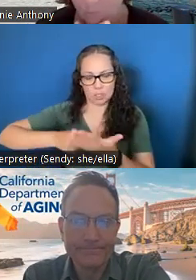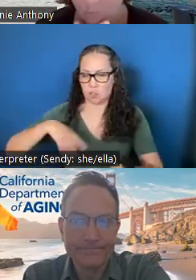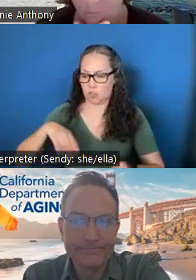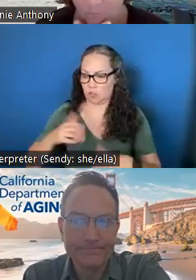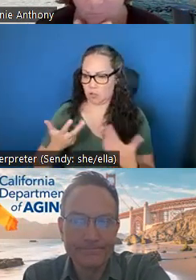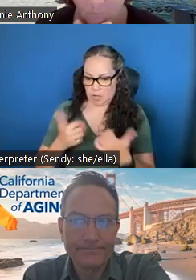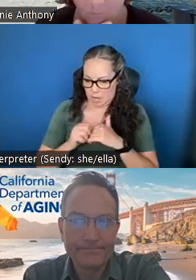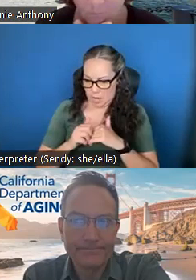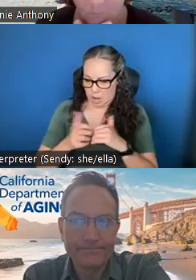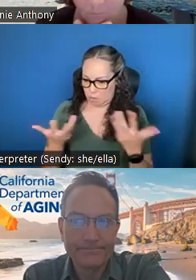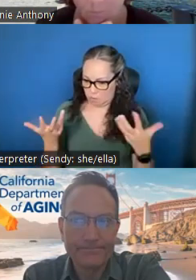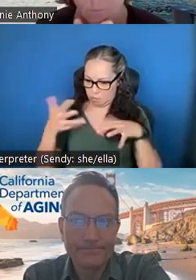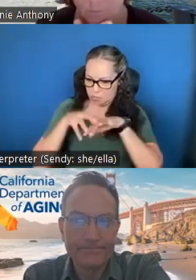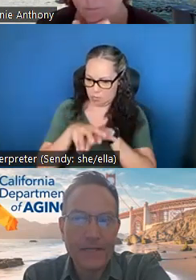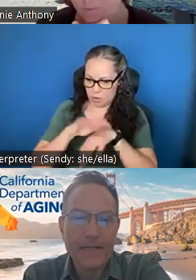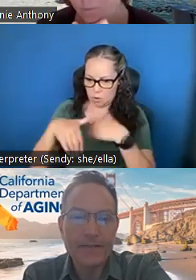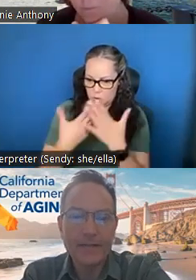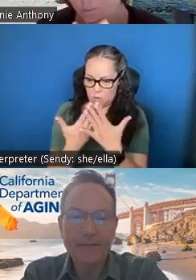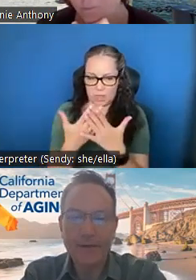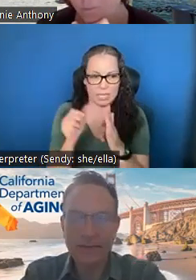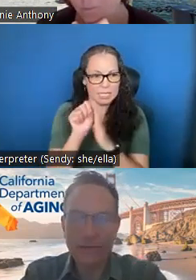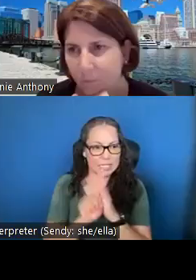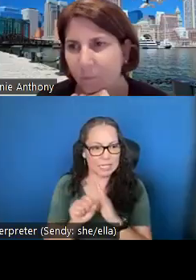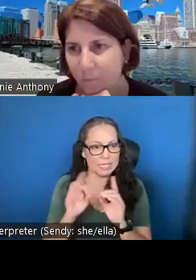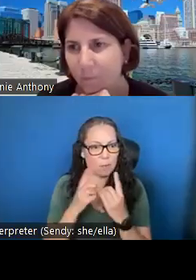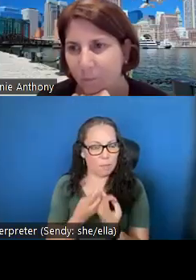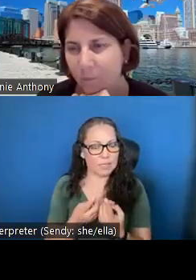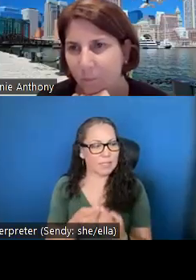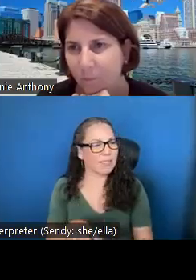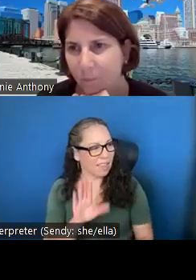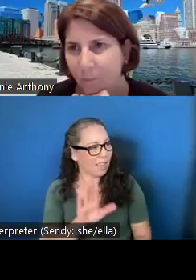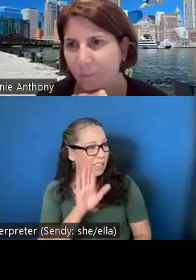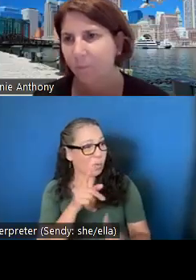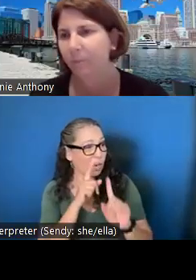all the relevant State departments it's a it's a great point to Ramone because and and and I'm